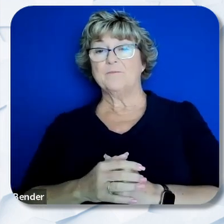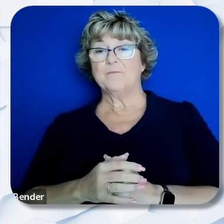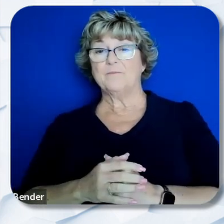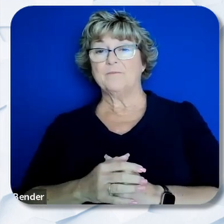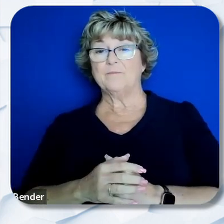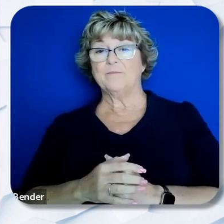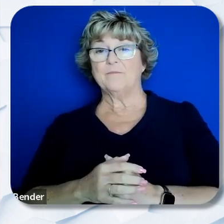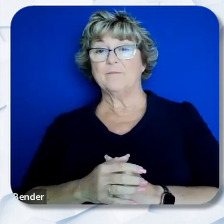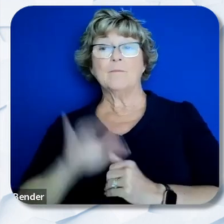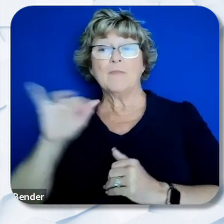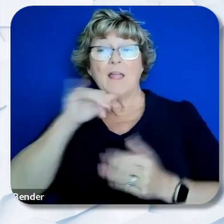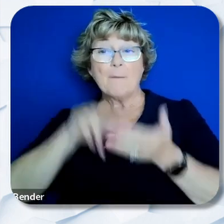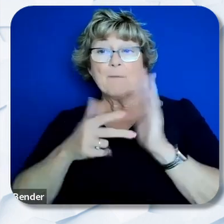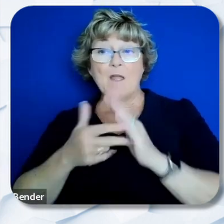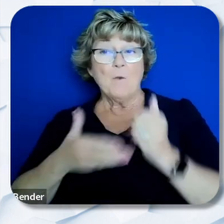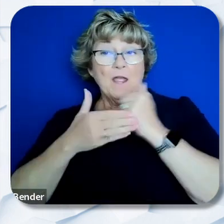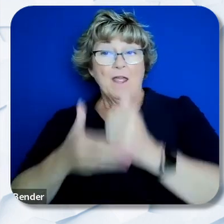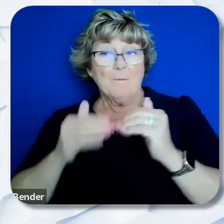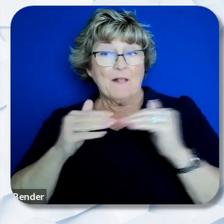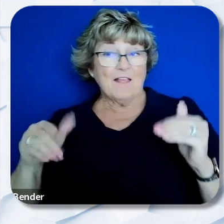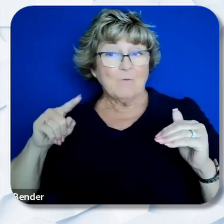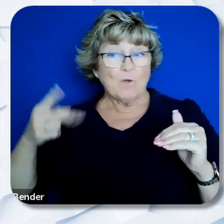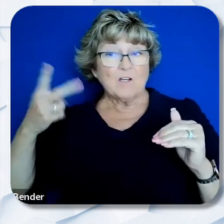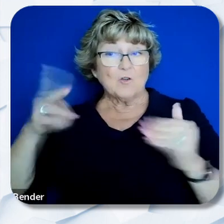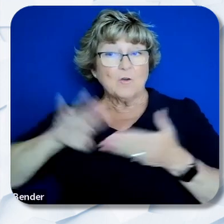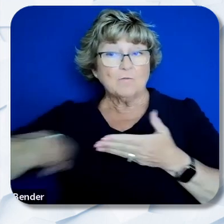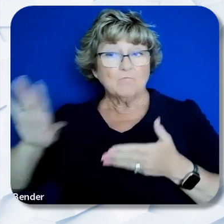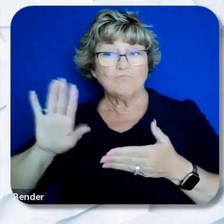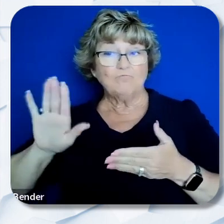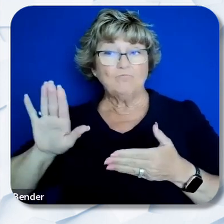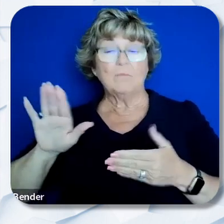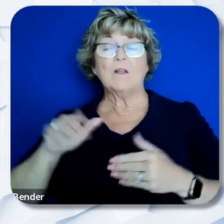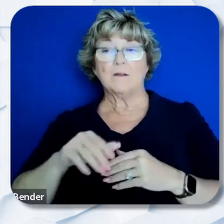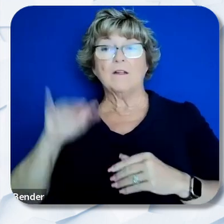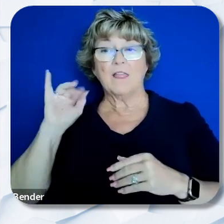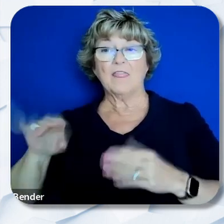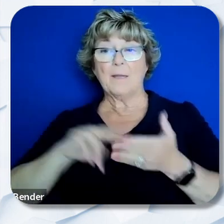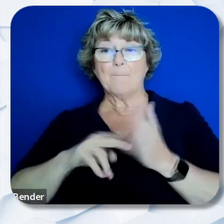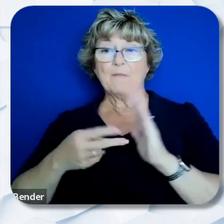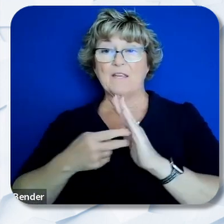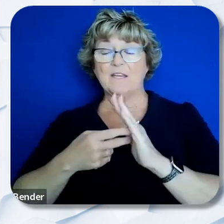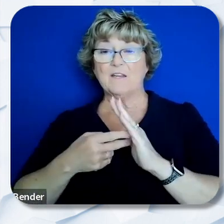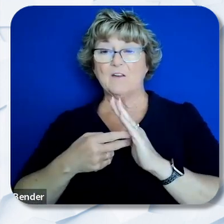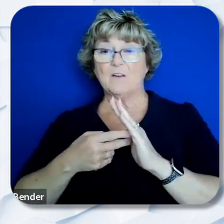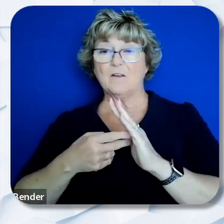that mean we're not helping Targeted Level 1 and 2? No, that means that it is, you know,